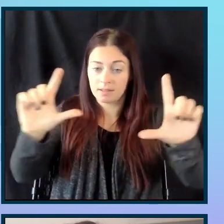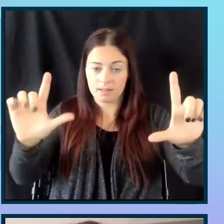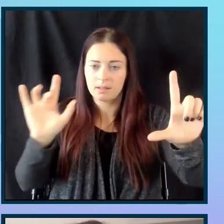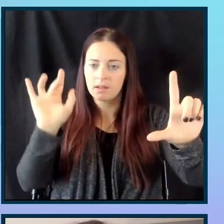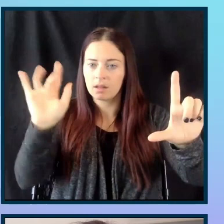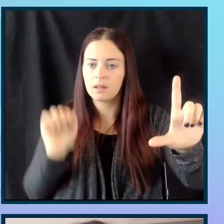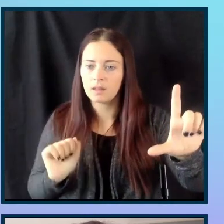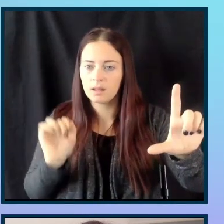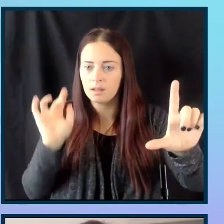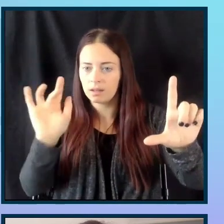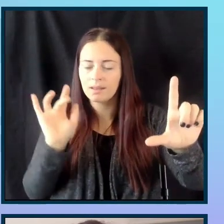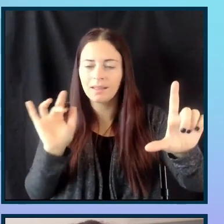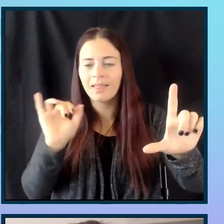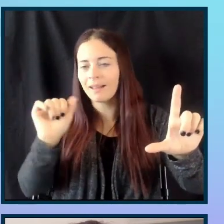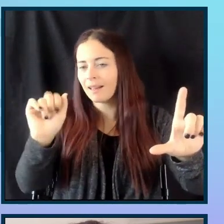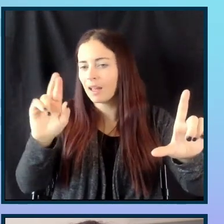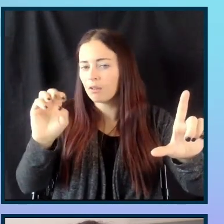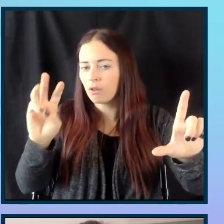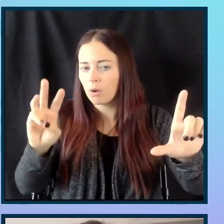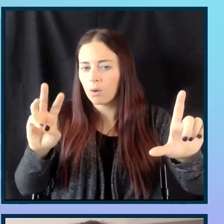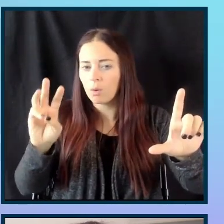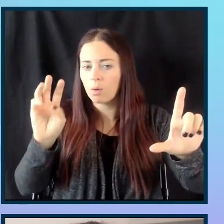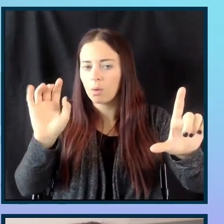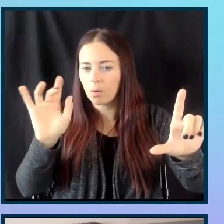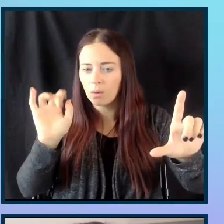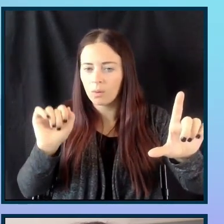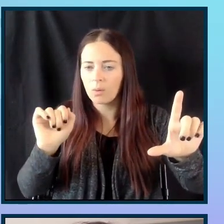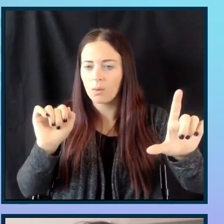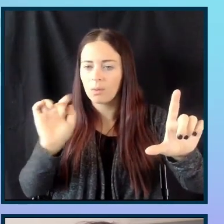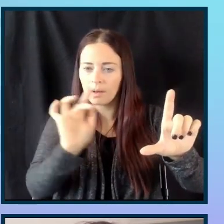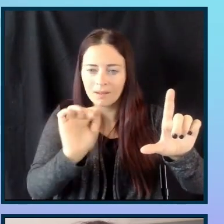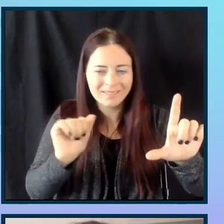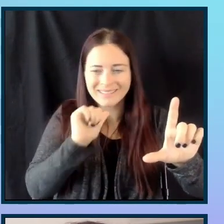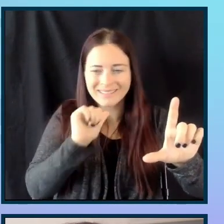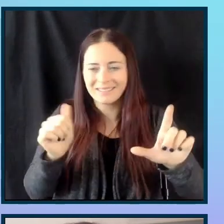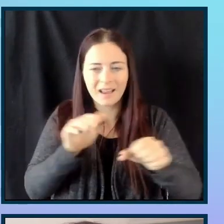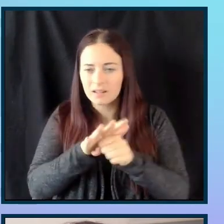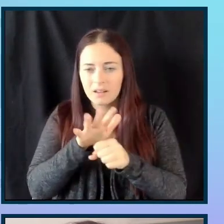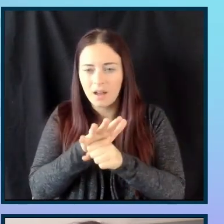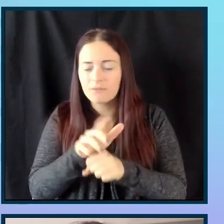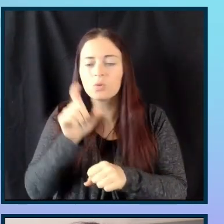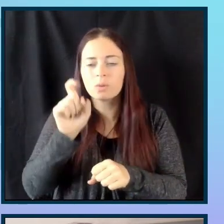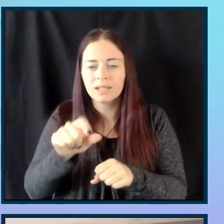So arrow key accessibility is not sufficient here. You need those on screen buttons to do that.